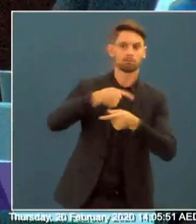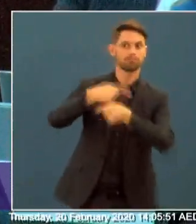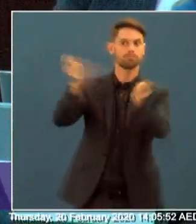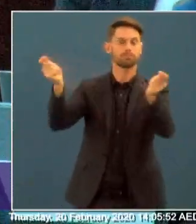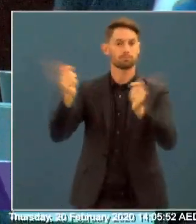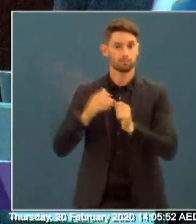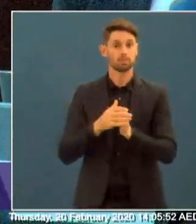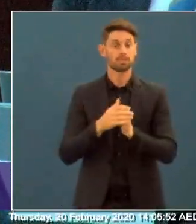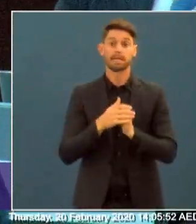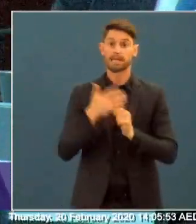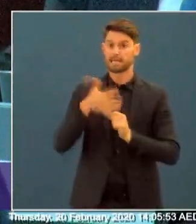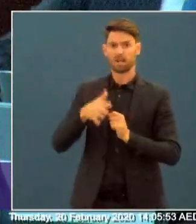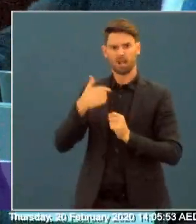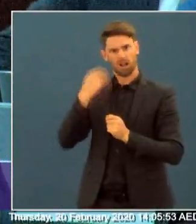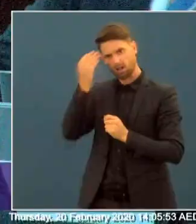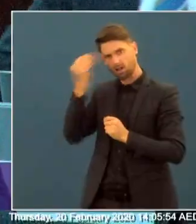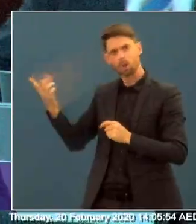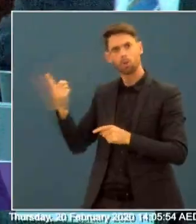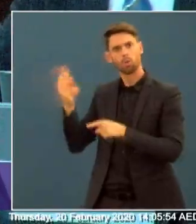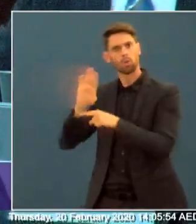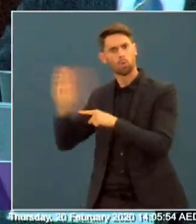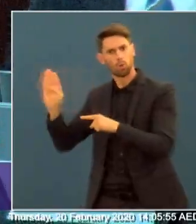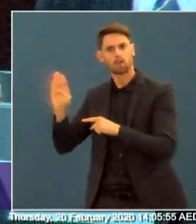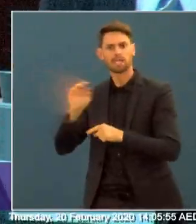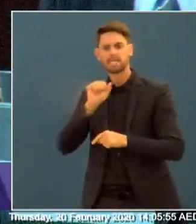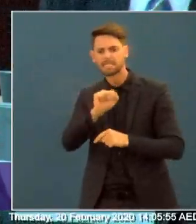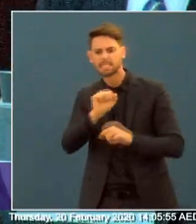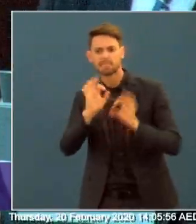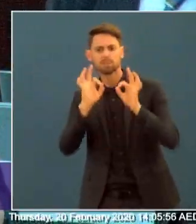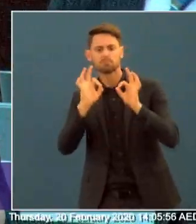volume 5 of part D, at tab 79.